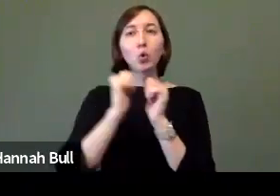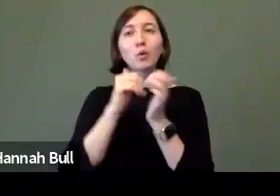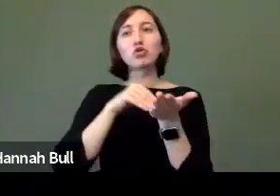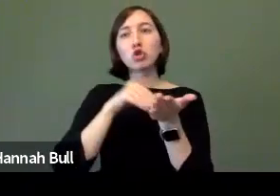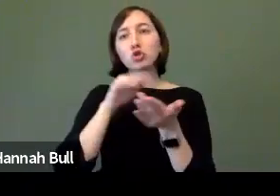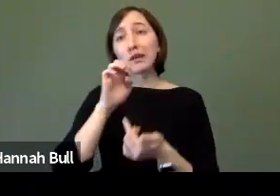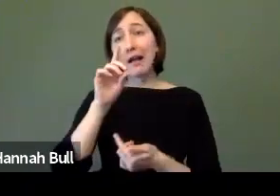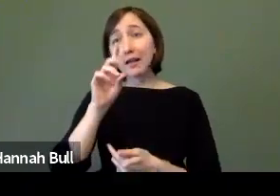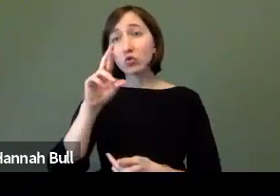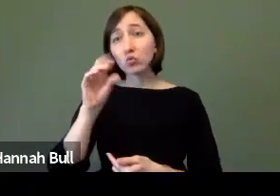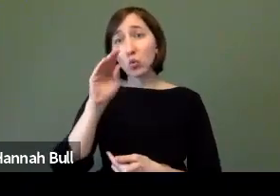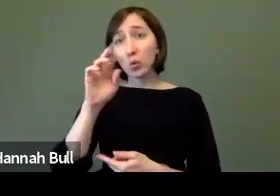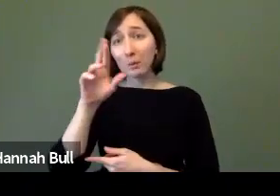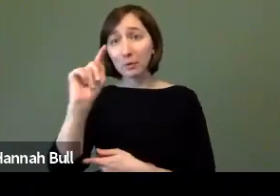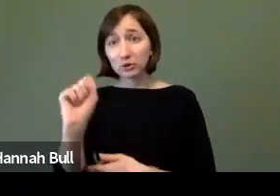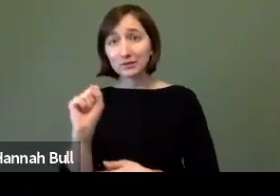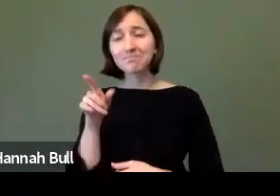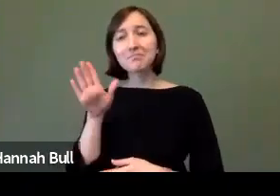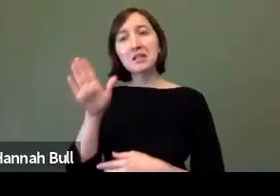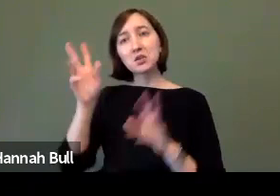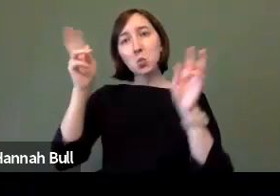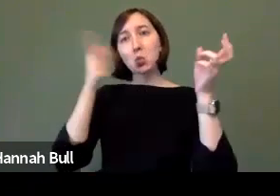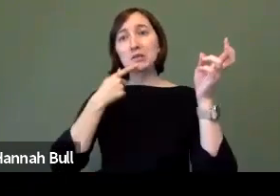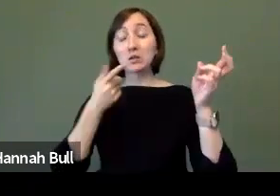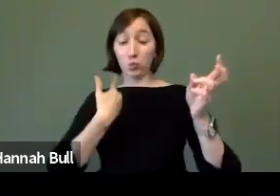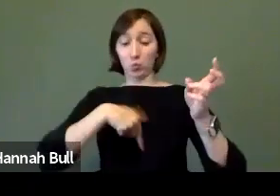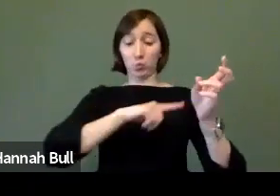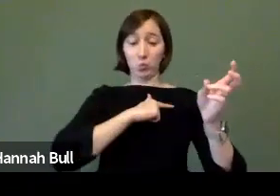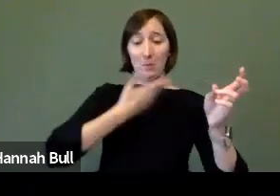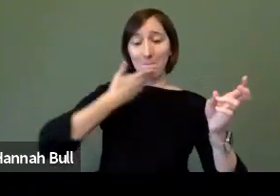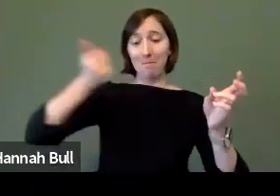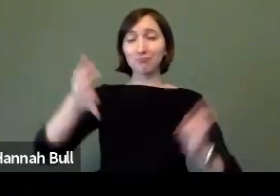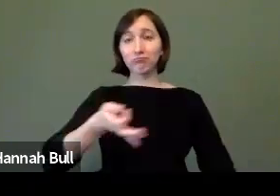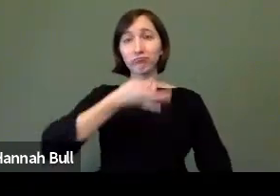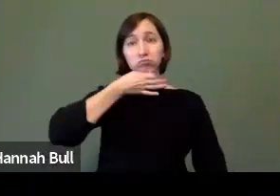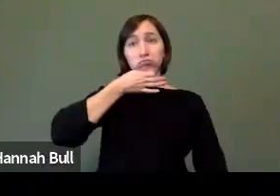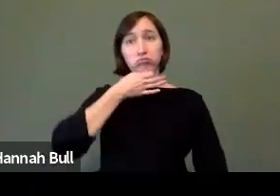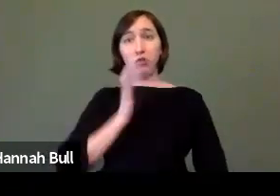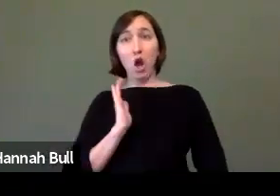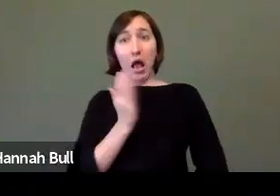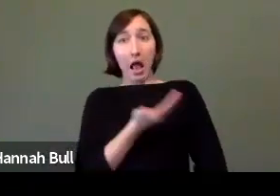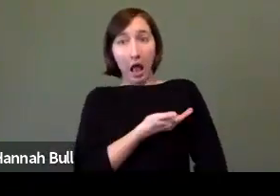This quote says since we're the best experts on our needs, we need to show the solutions we want,